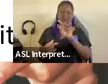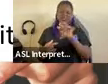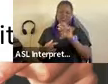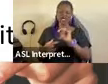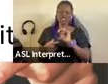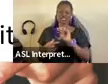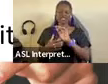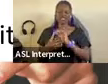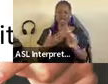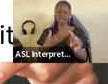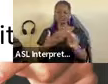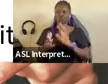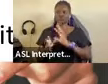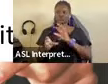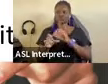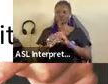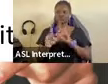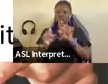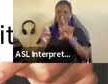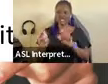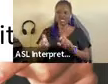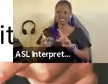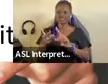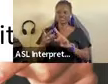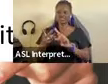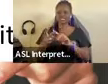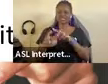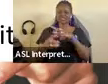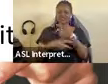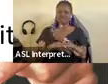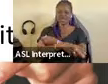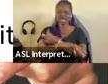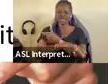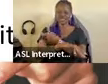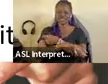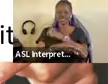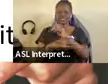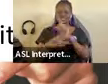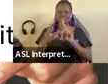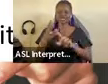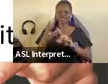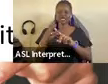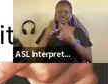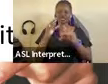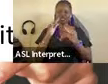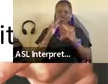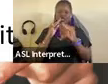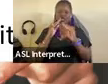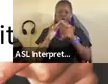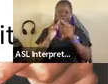testing, our vaccine operations and the community support that we've provided. Now we're hoping to get some greater